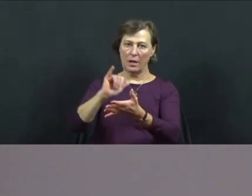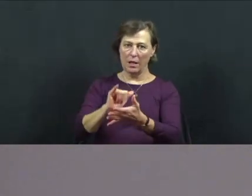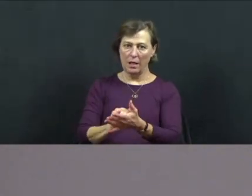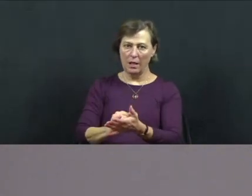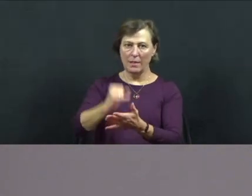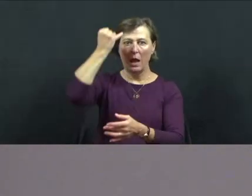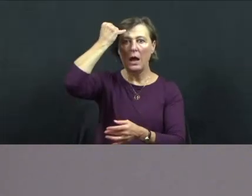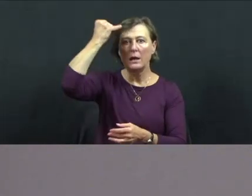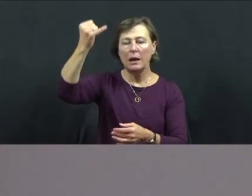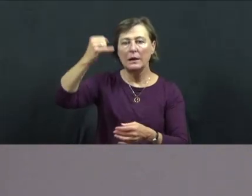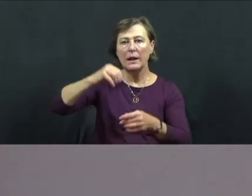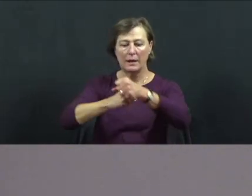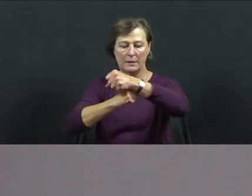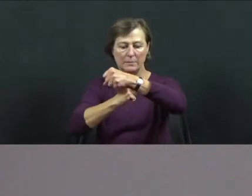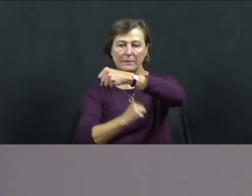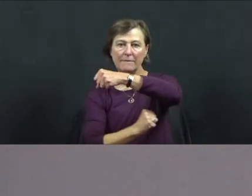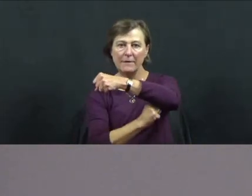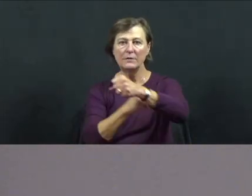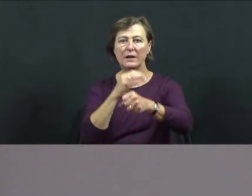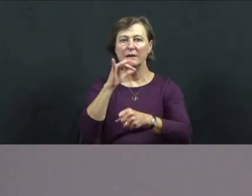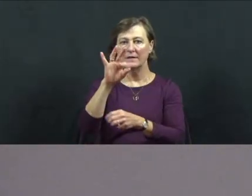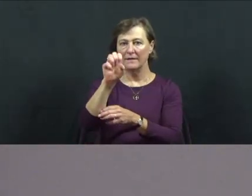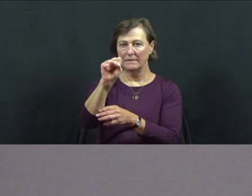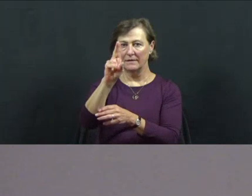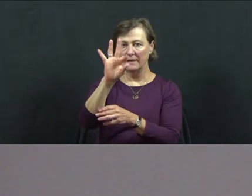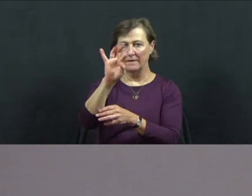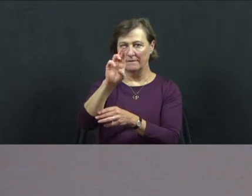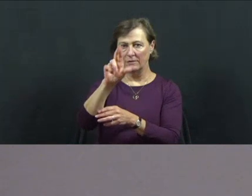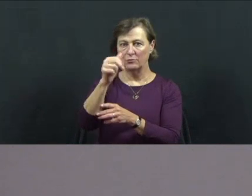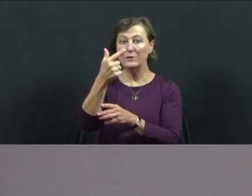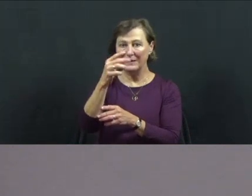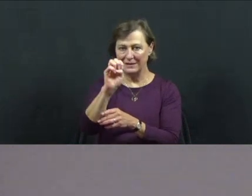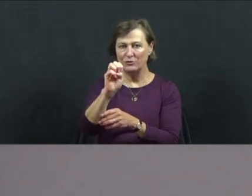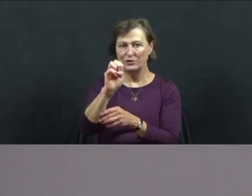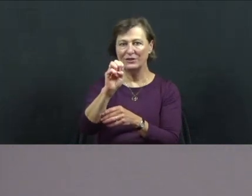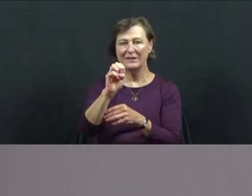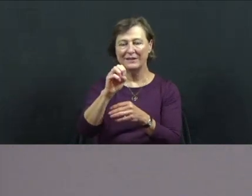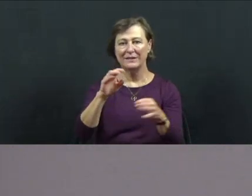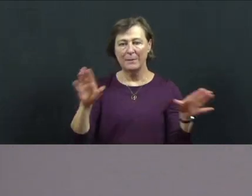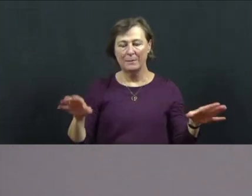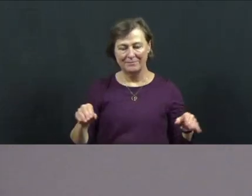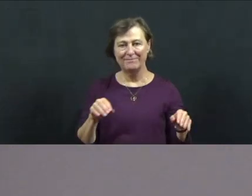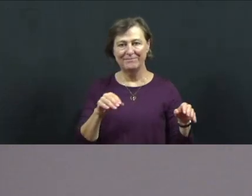suffrage movement. In time, we would hear names like